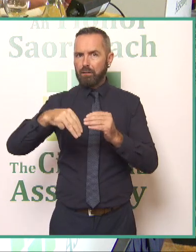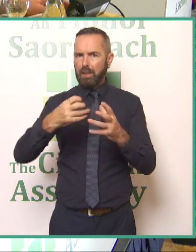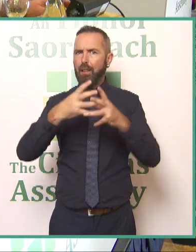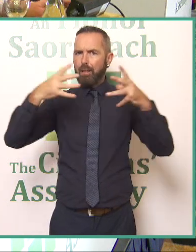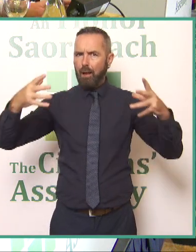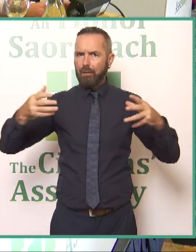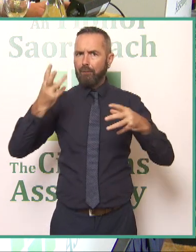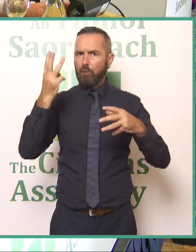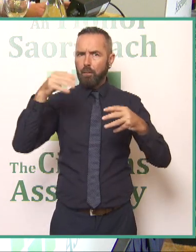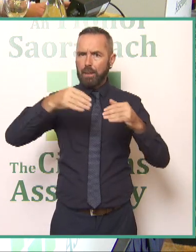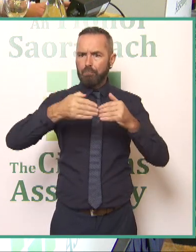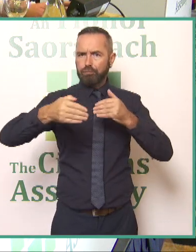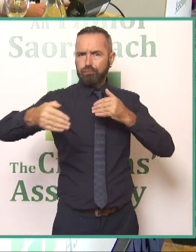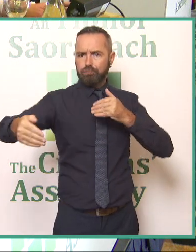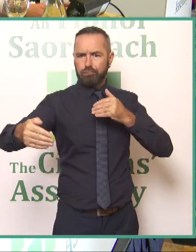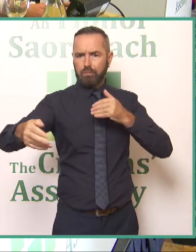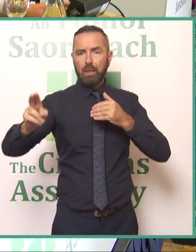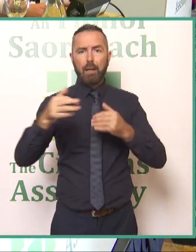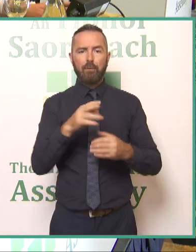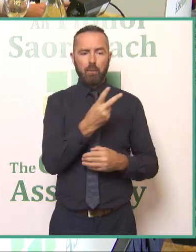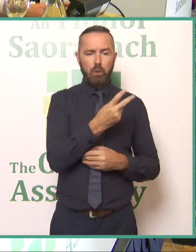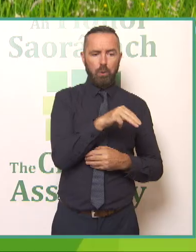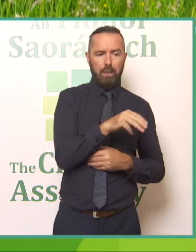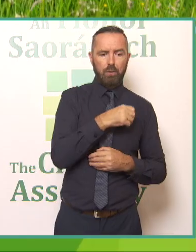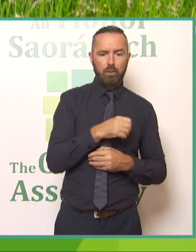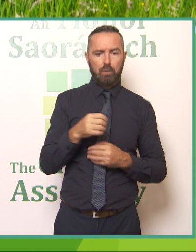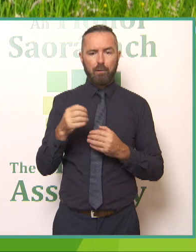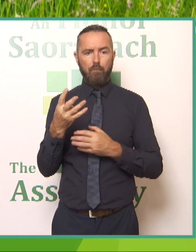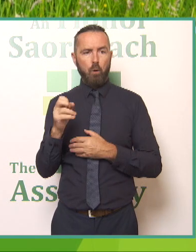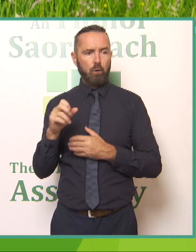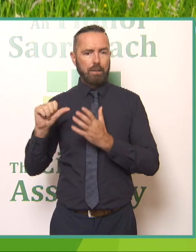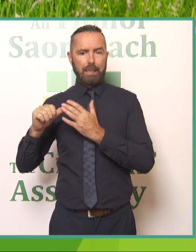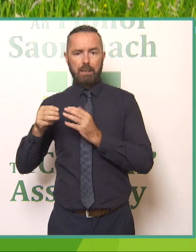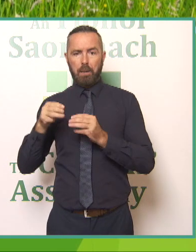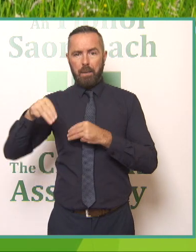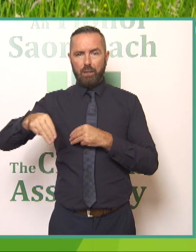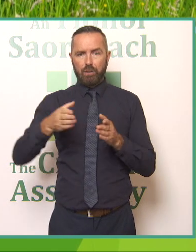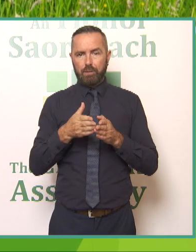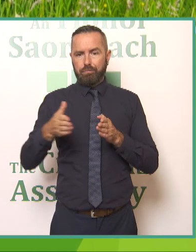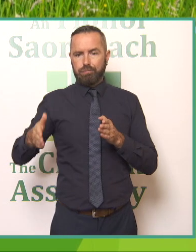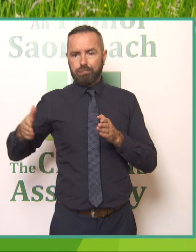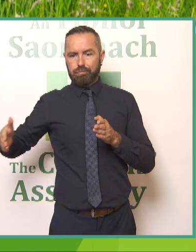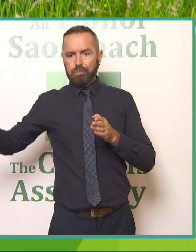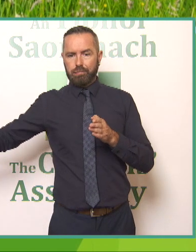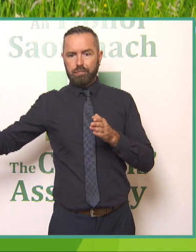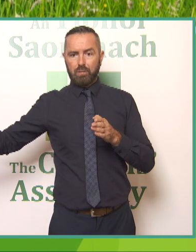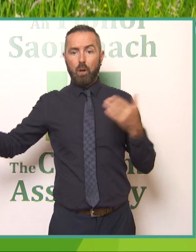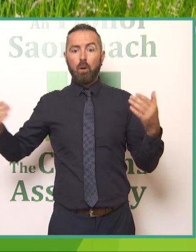have to do that in the schemes you can move them anywhere from two meters to four to six meters but you can see like we'll talk to other grades I once a year and that'll eventually turn into a